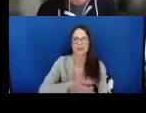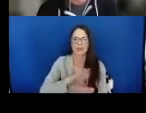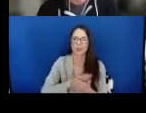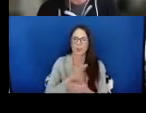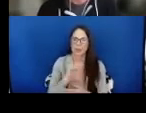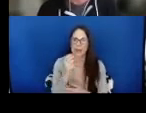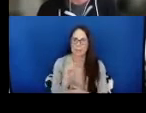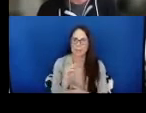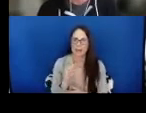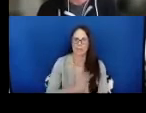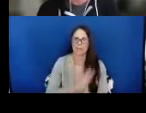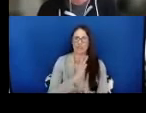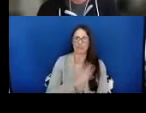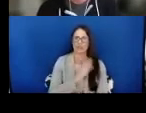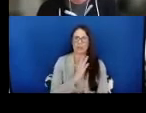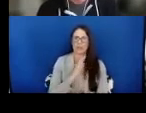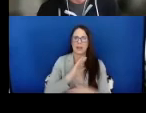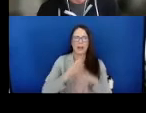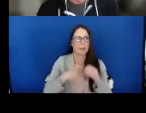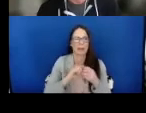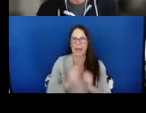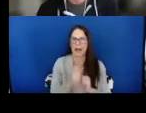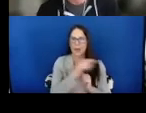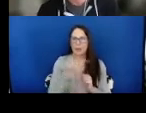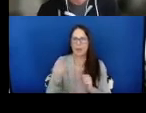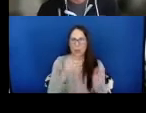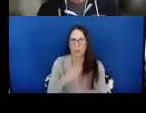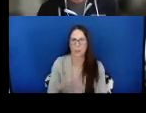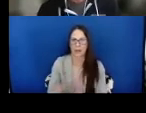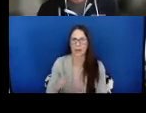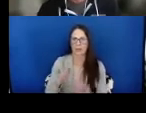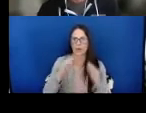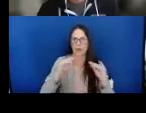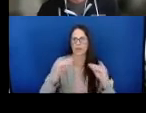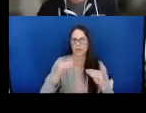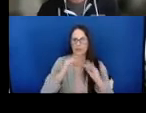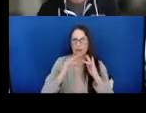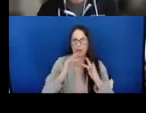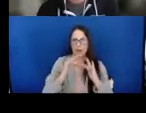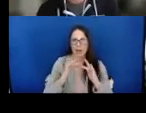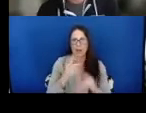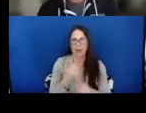how they were planning for instruction online. 16:26:10 The Grand Rapids Public Schools legal